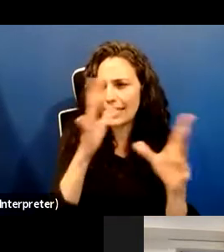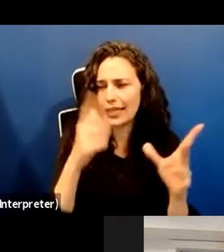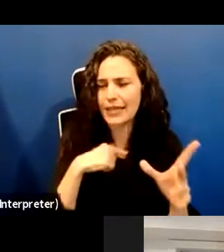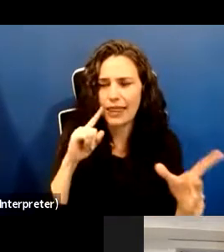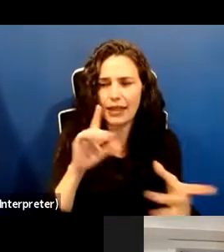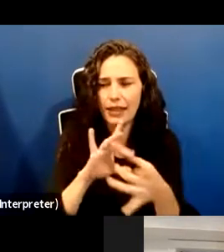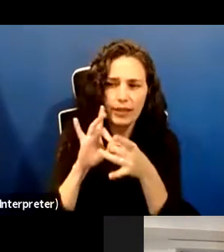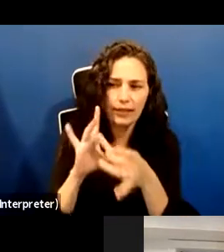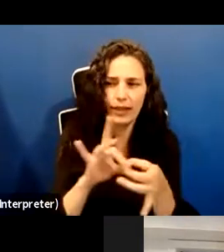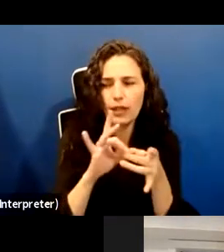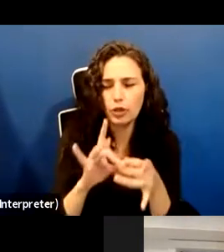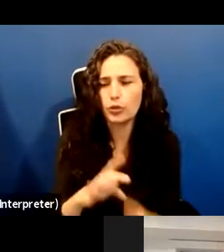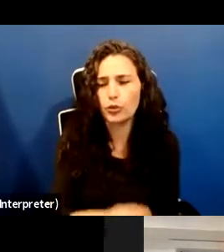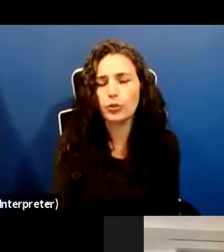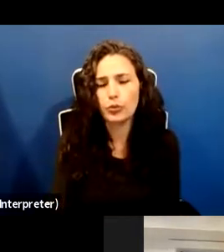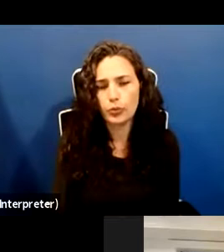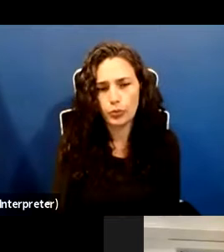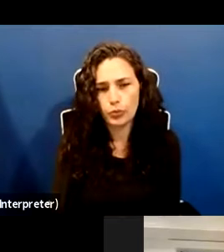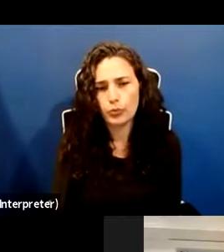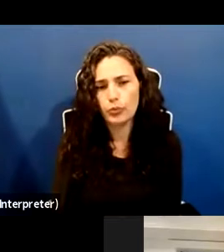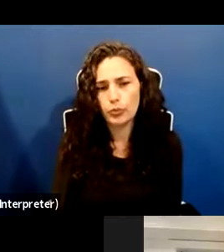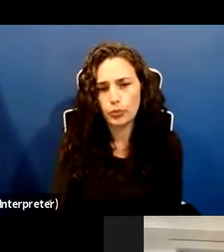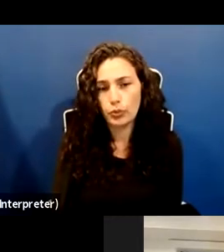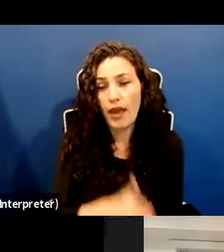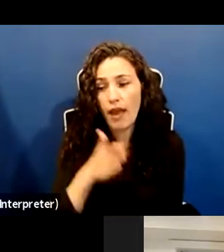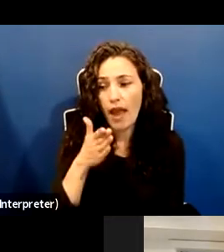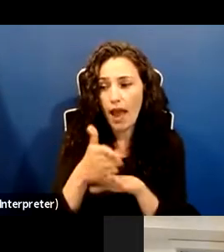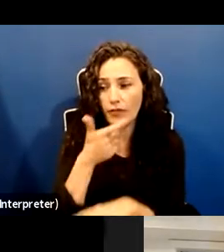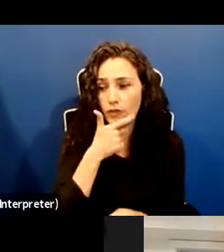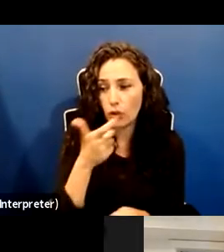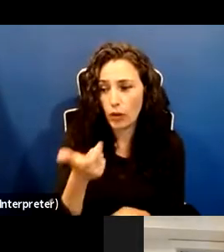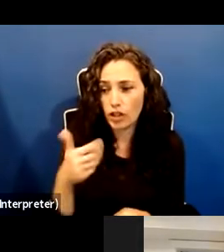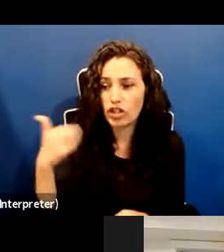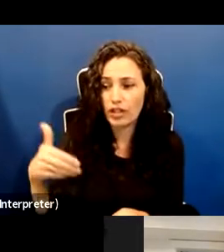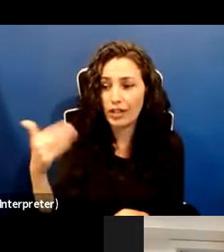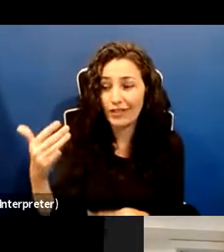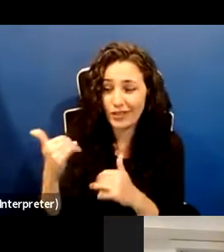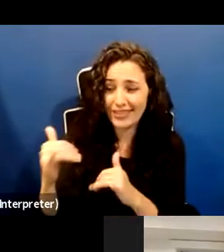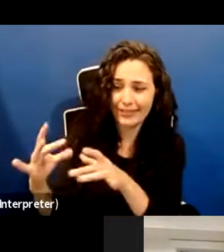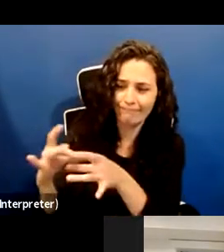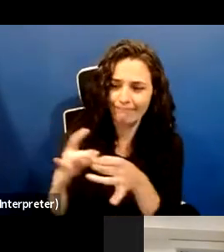Especially when you see it after a while, if you're still connected to it, if it still moves you,